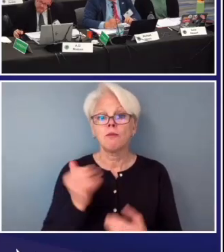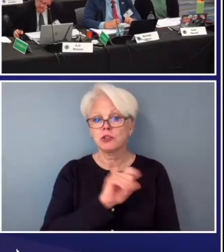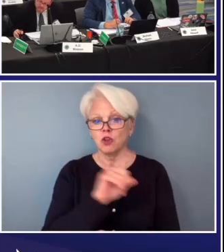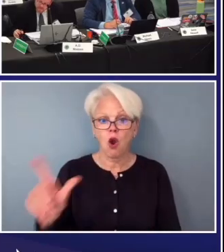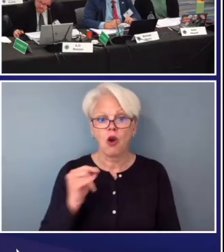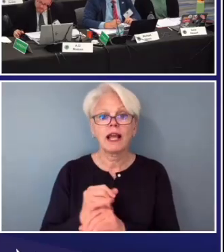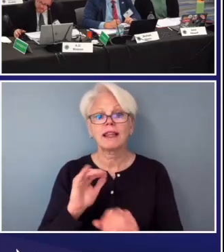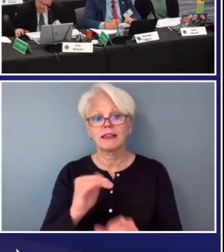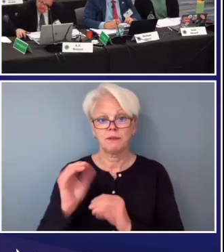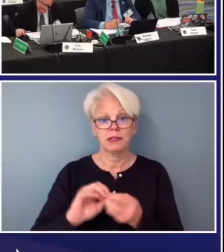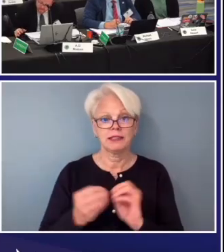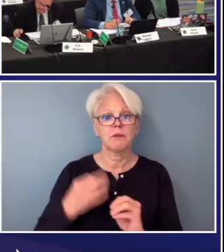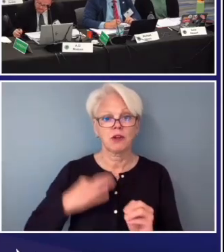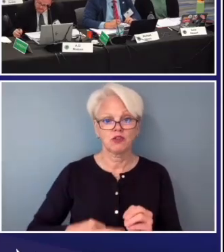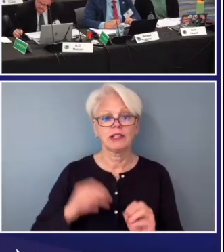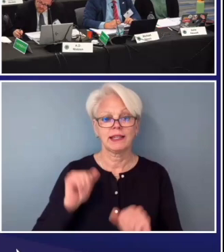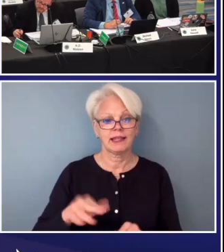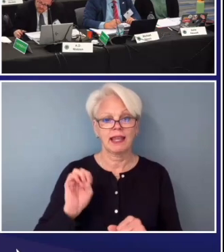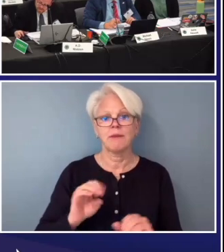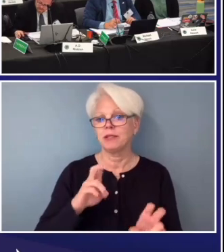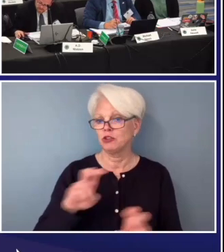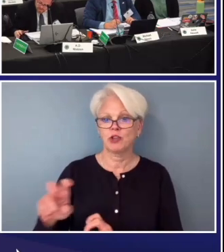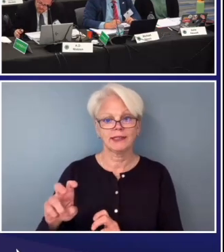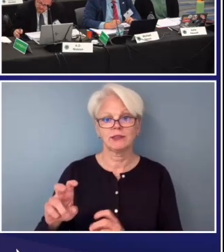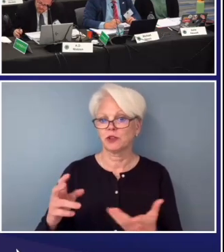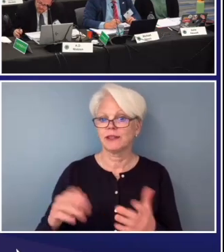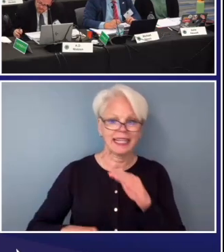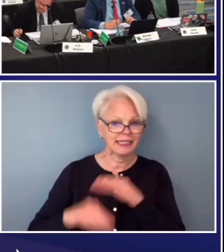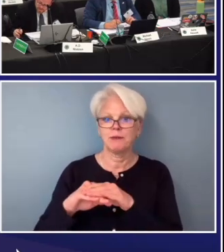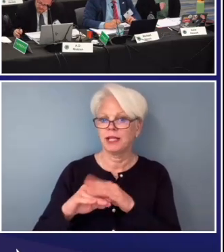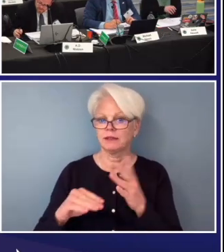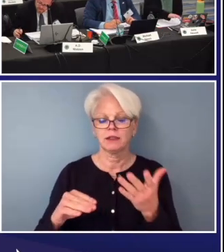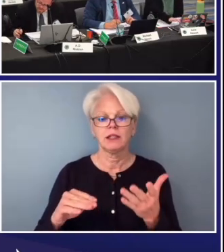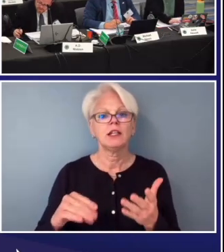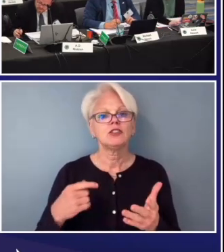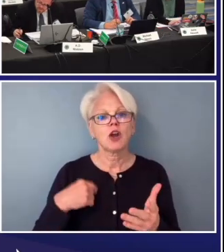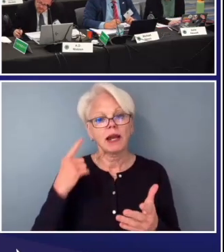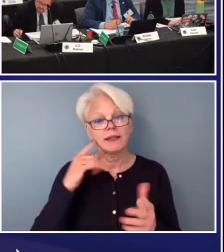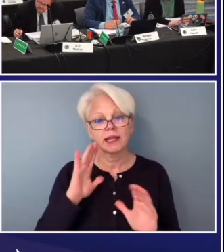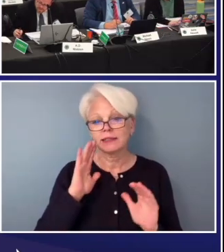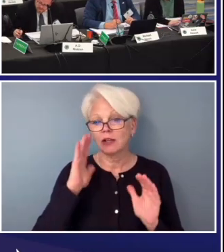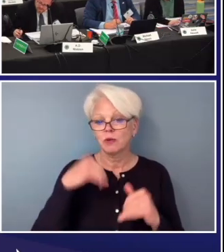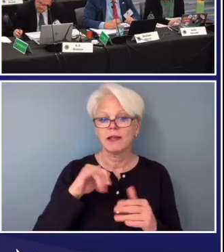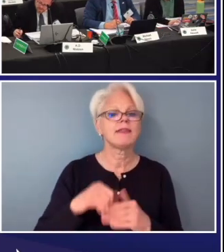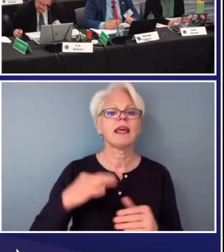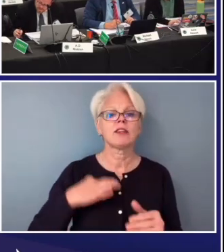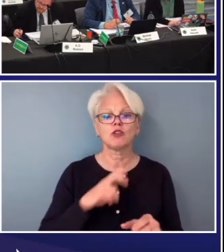of credits that can be transferred. And so it is, I think, unusual that the credit transfers would be in the major.